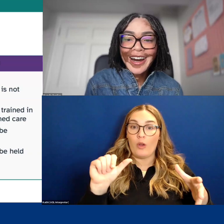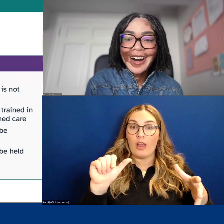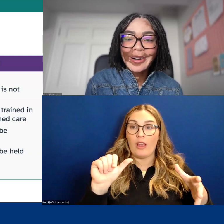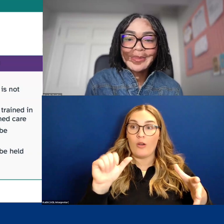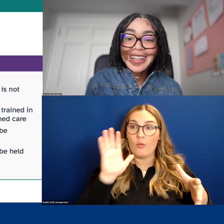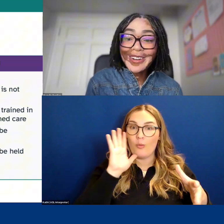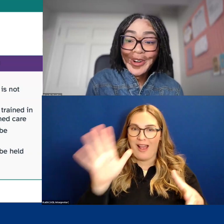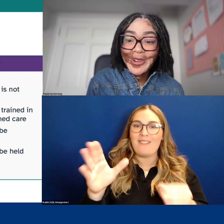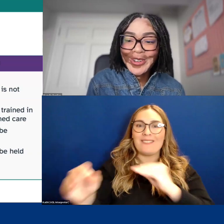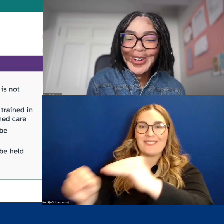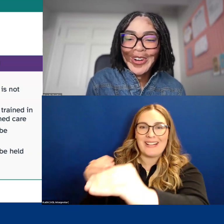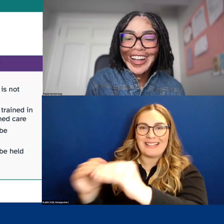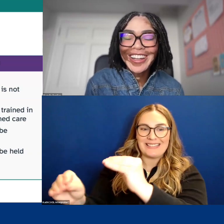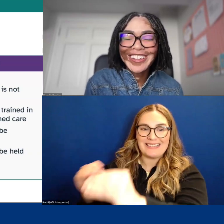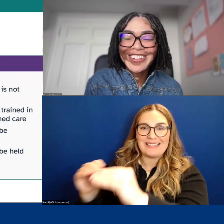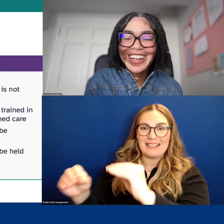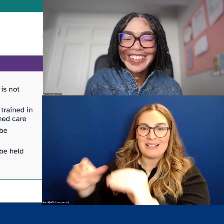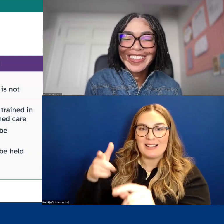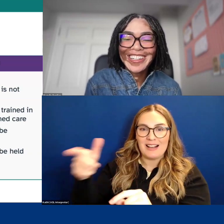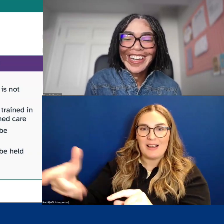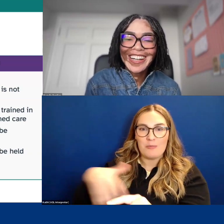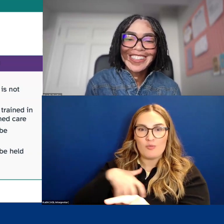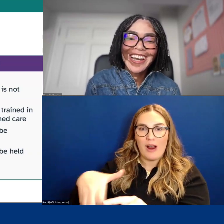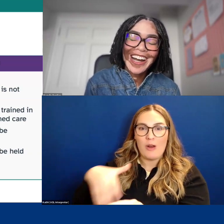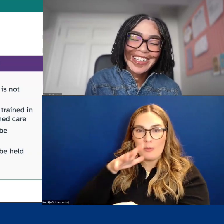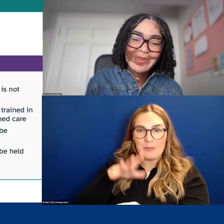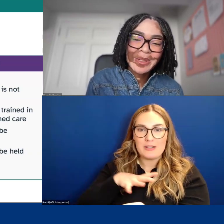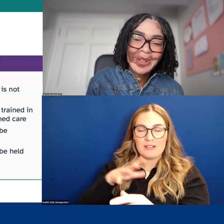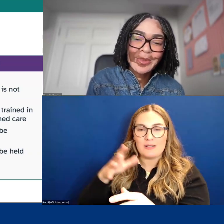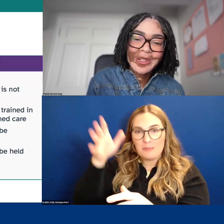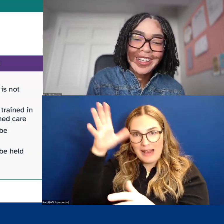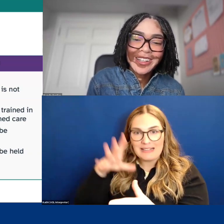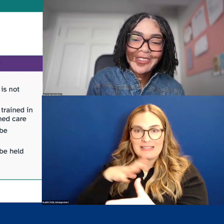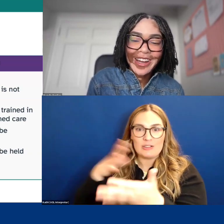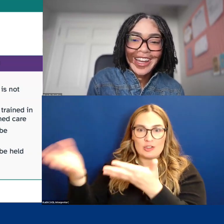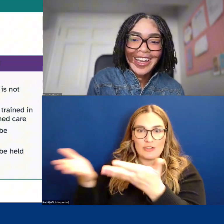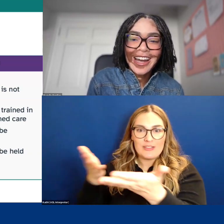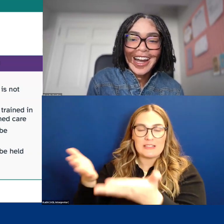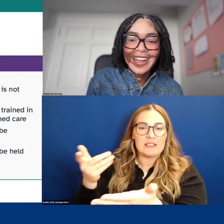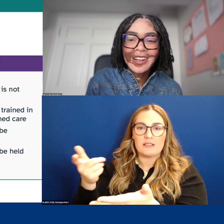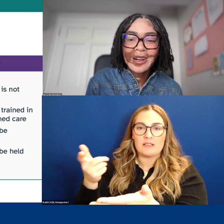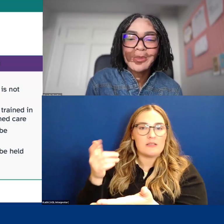and it won't, right? Like the United States has the highest maternal mortality rate in the high income